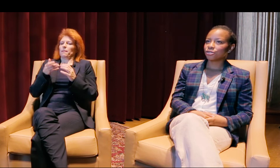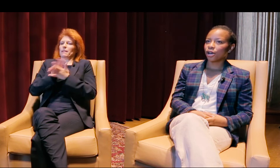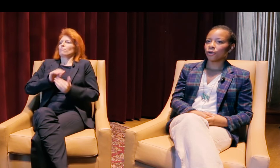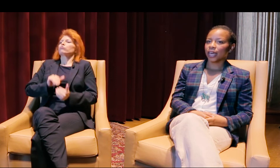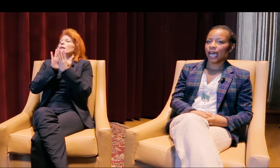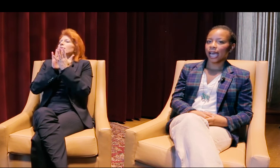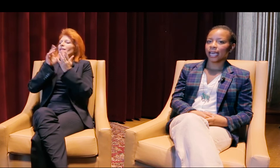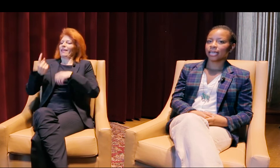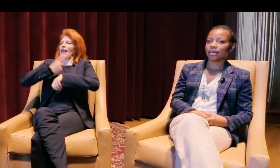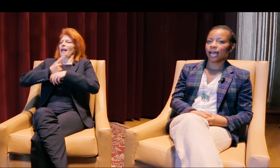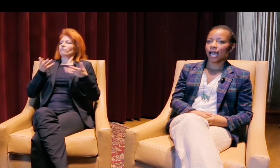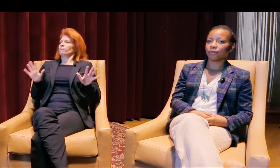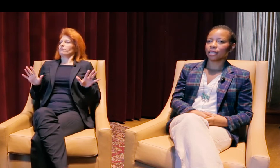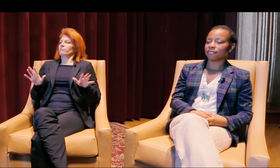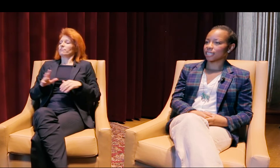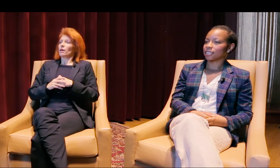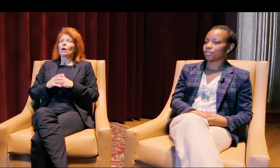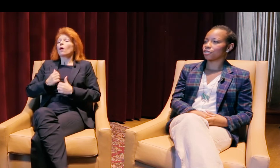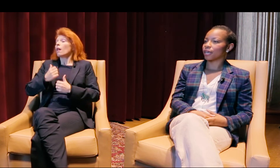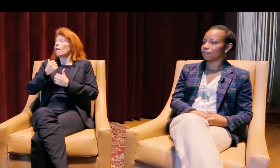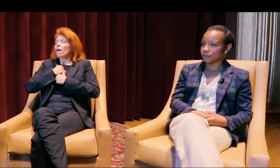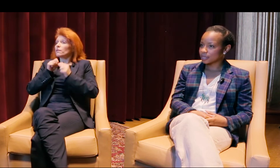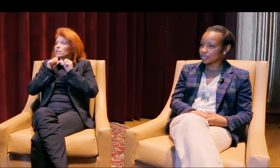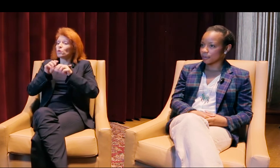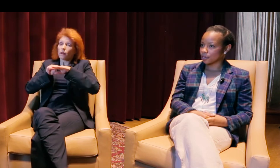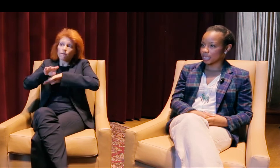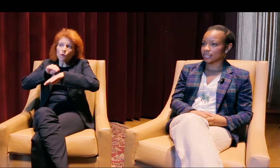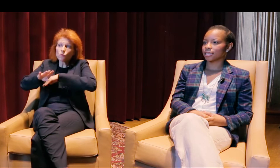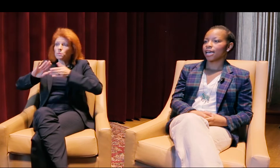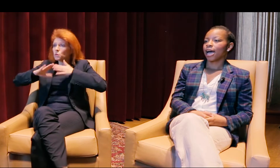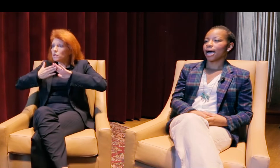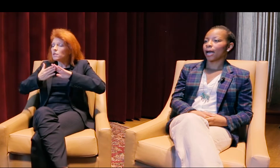I do know that I would love to continue to influence communities.